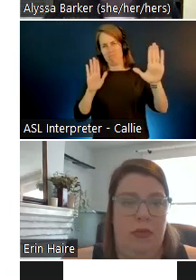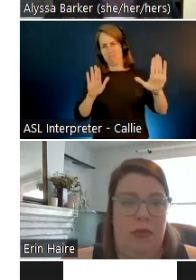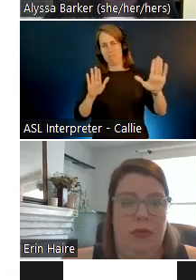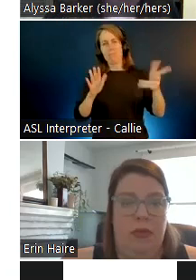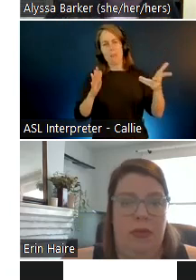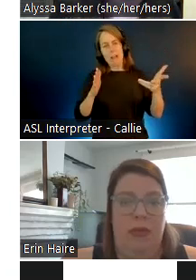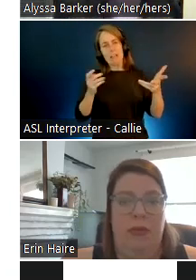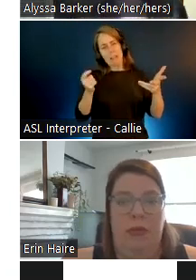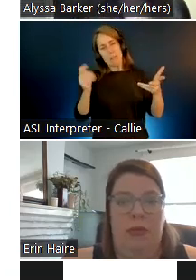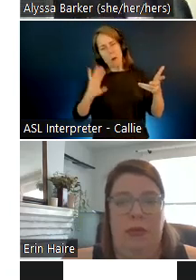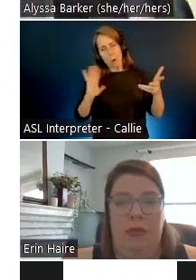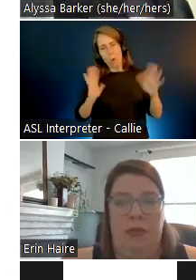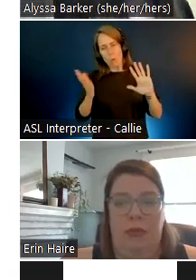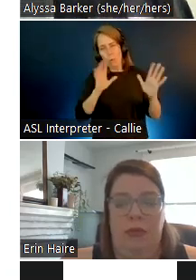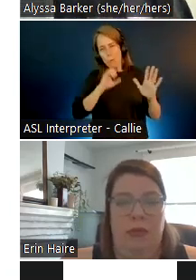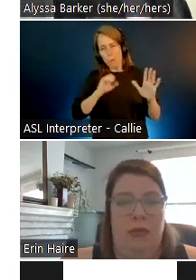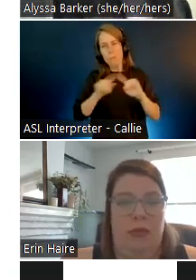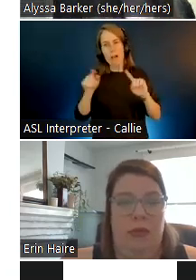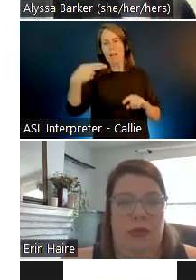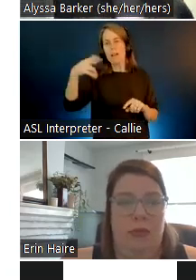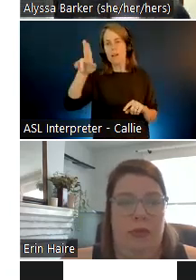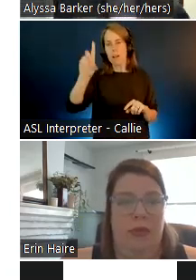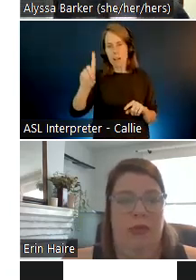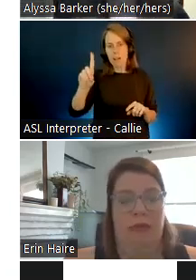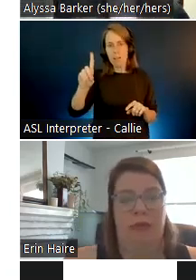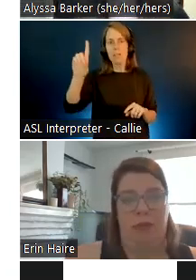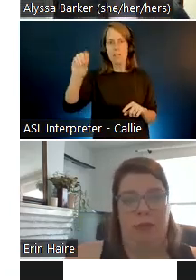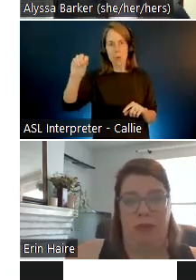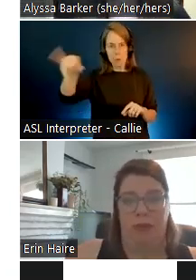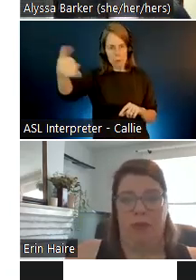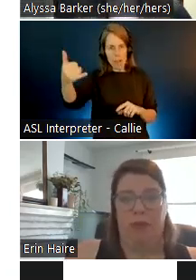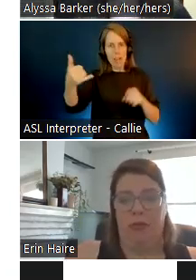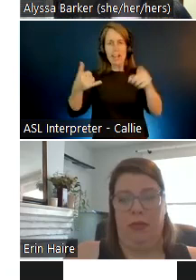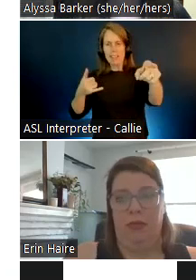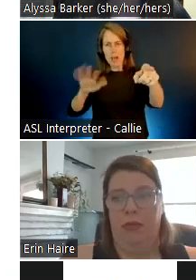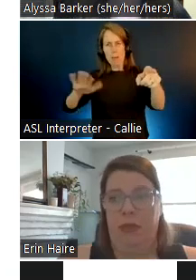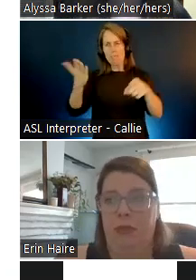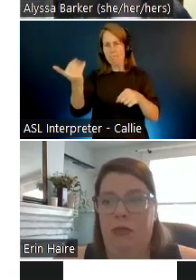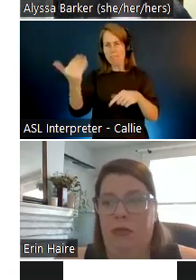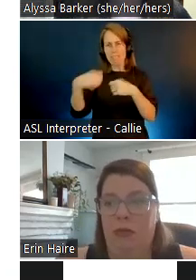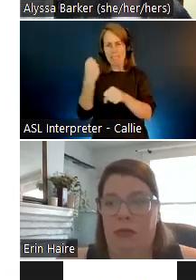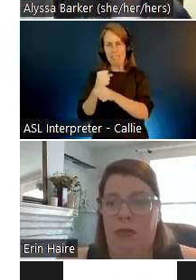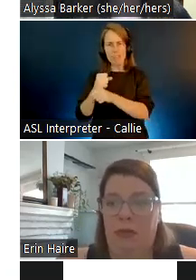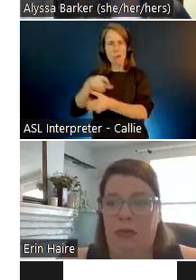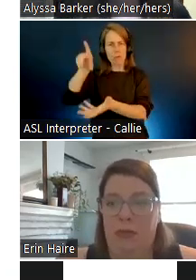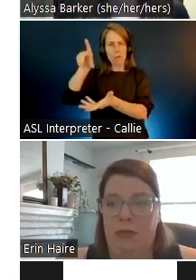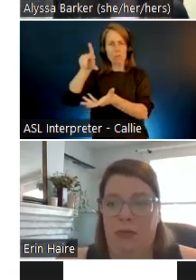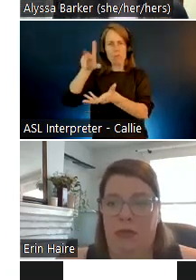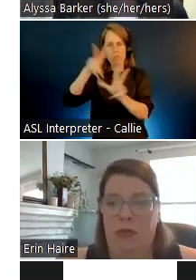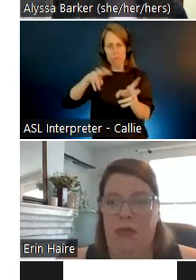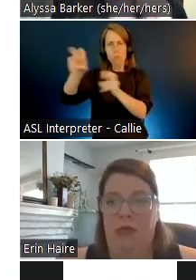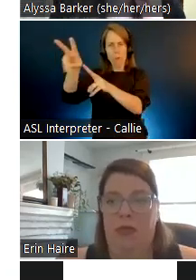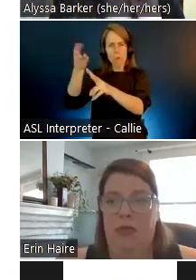but HUD and DOJ did these oh maybe 15 years ago roughly um on reasonable accommodation and